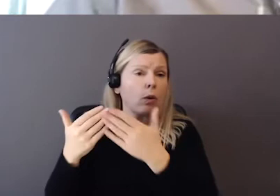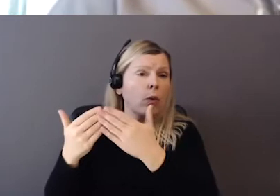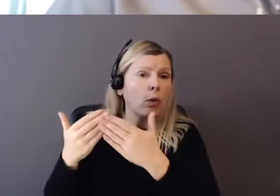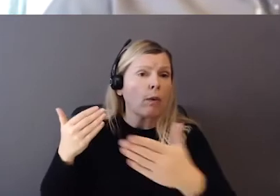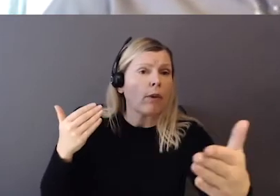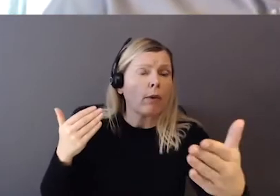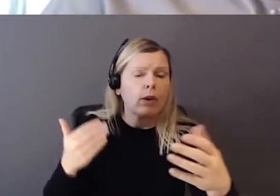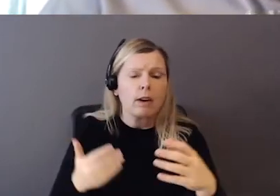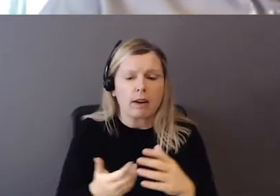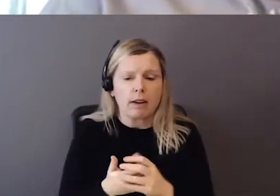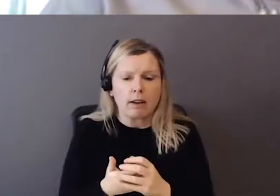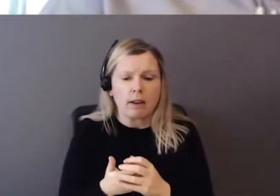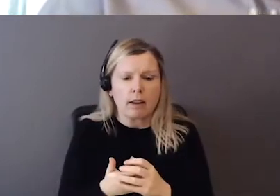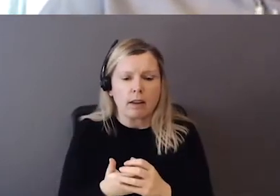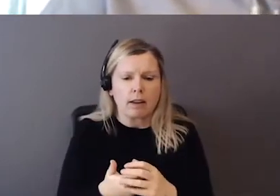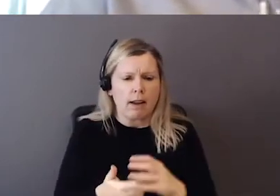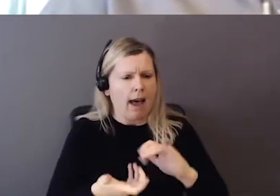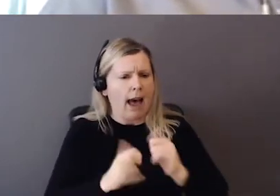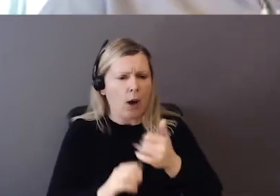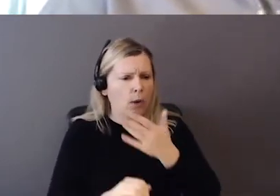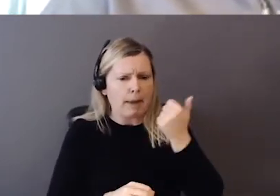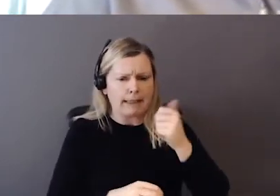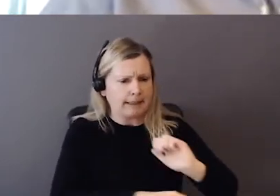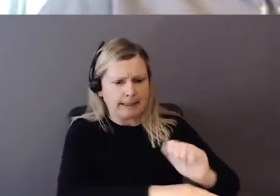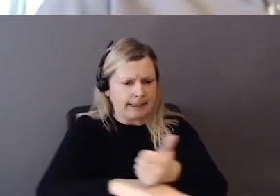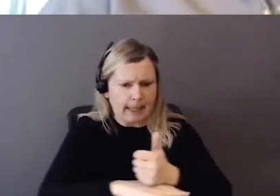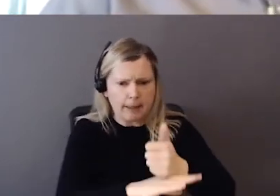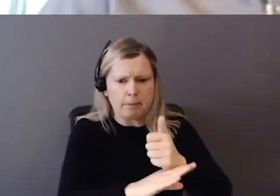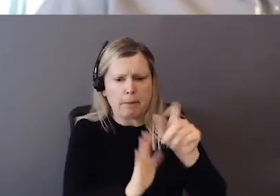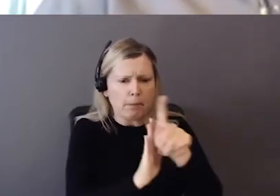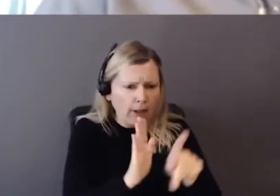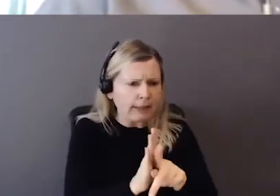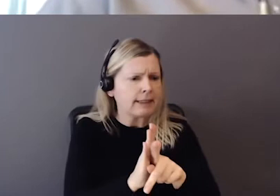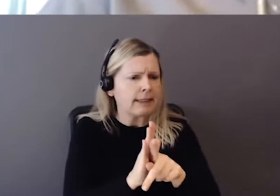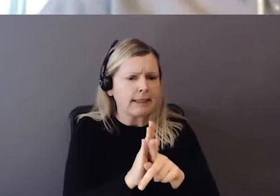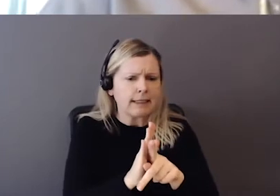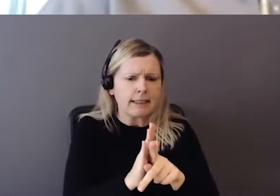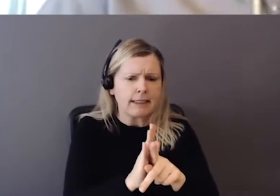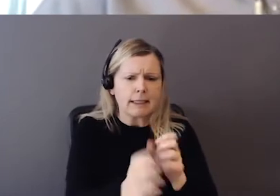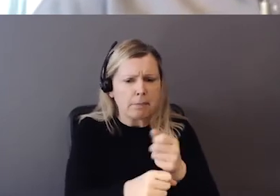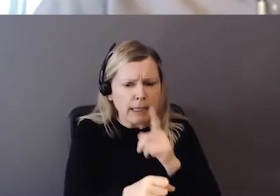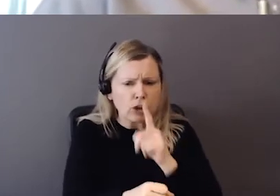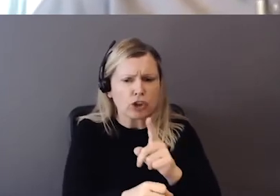we create conditions in the workplace that really achieve that principle of inclusion?